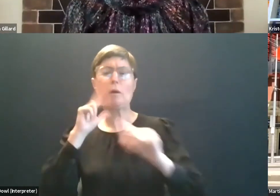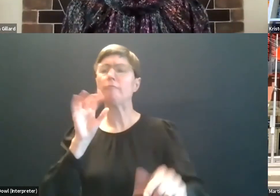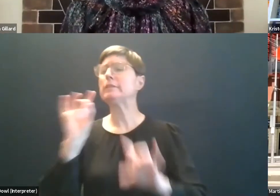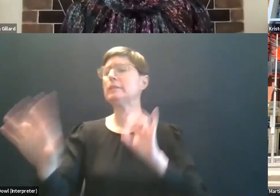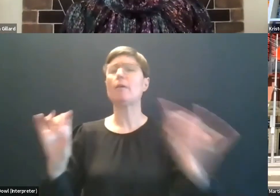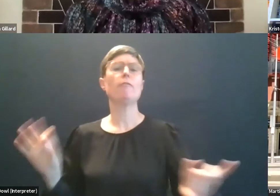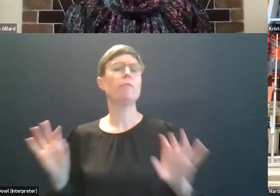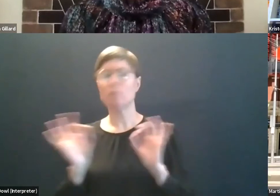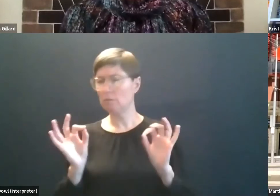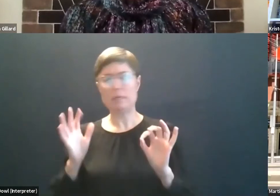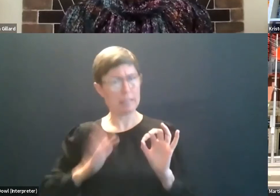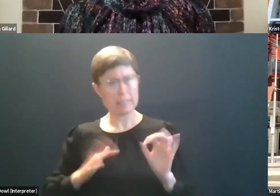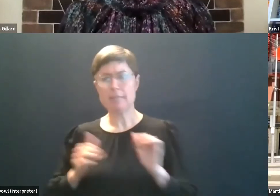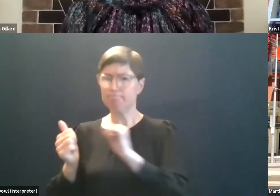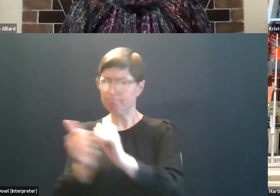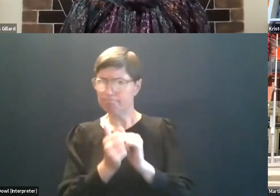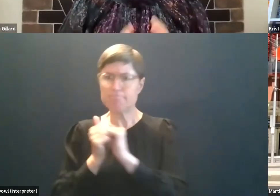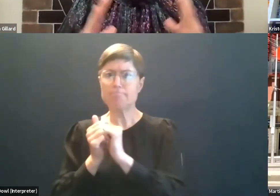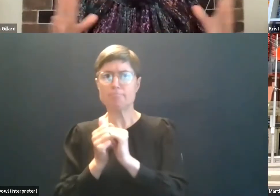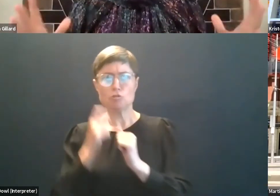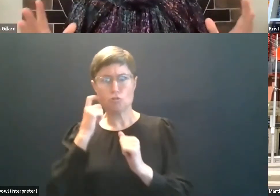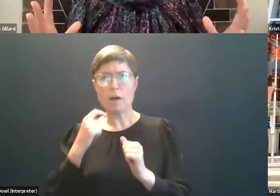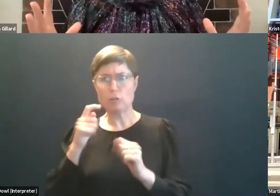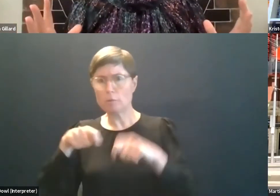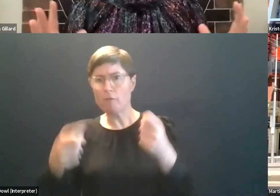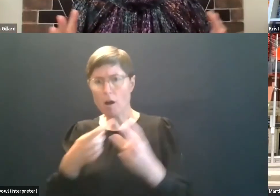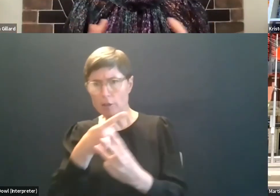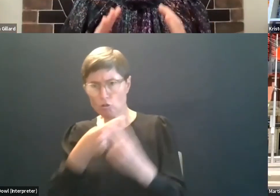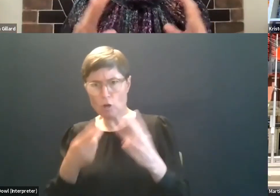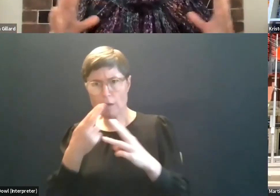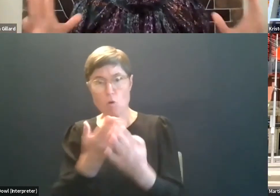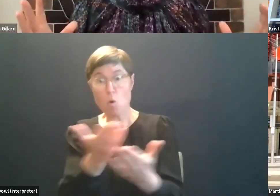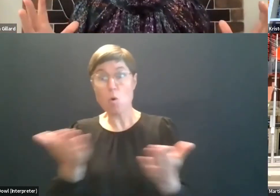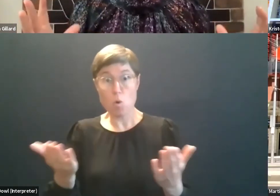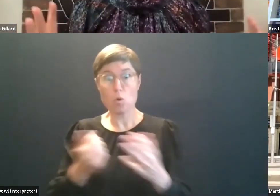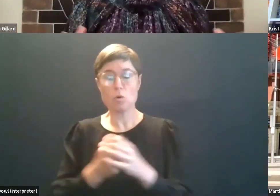to work together to get that right. So if you map that over the rights framework, you